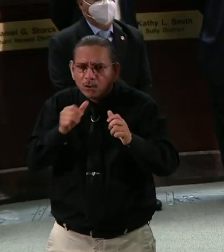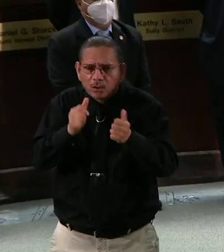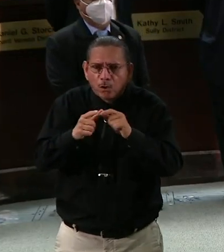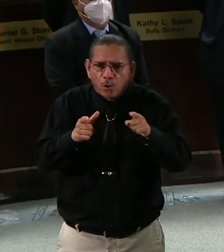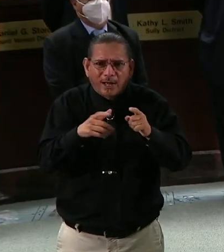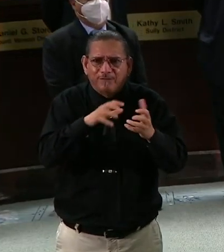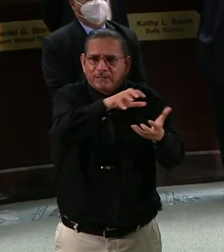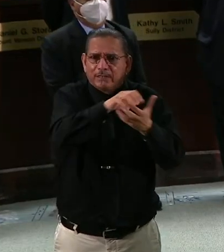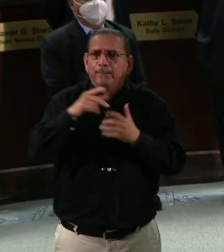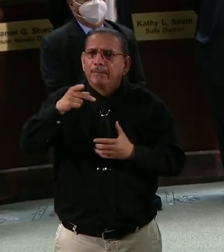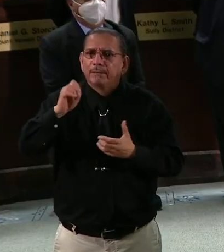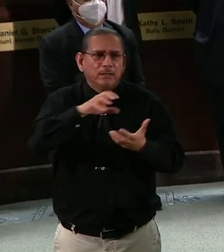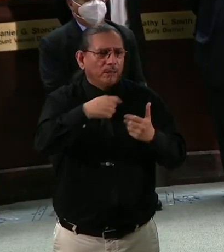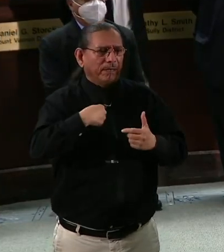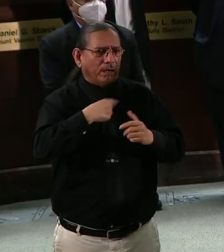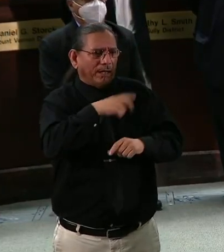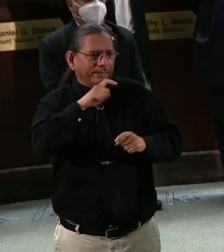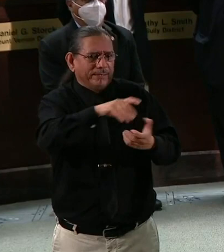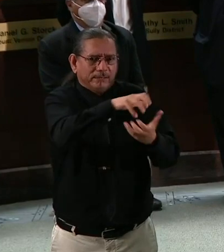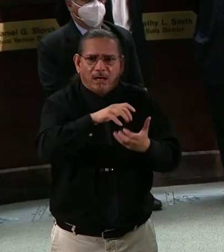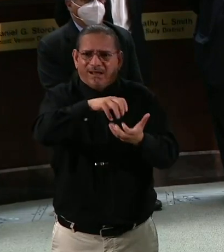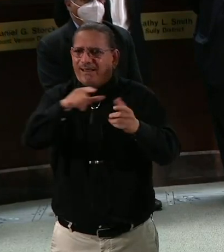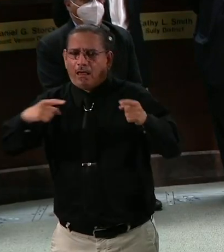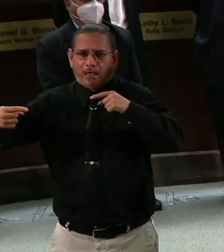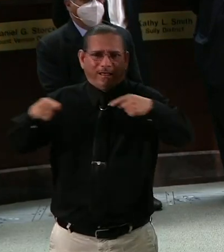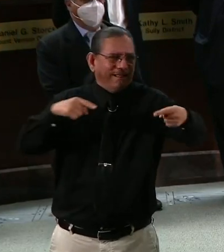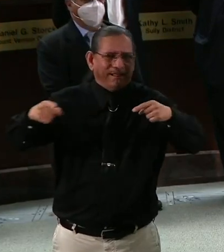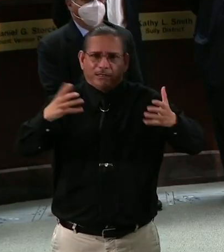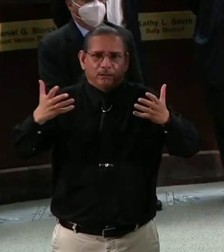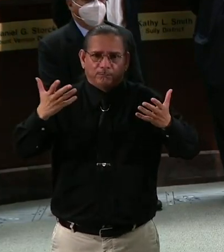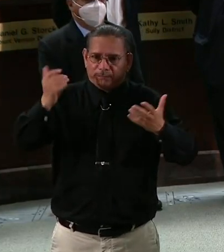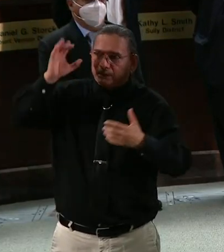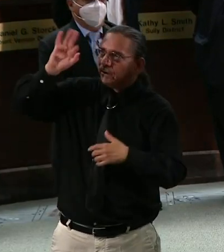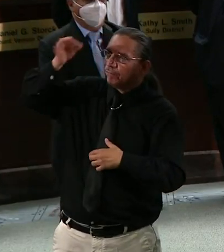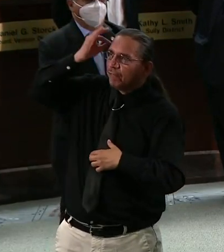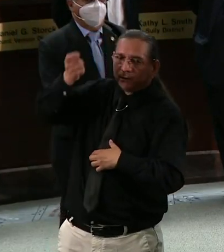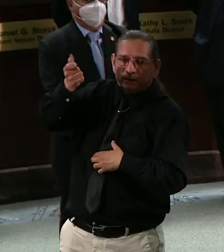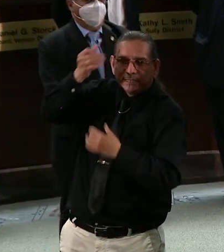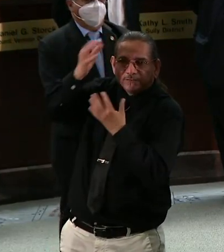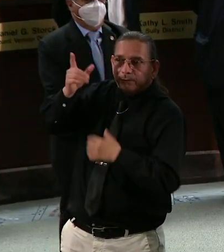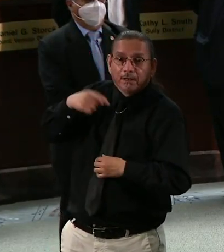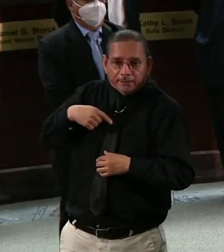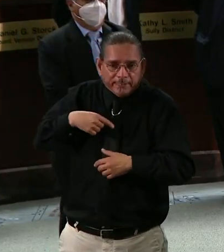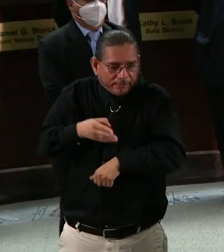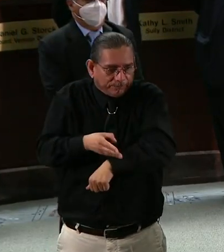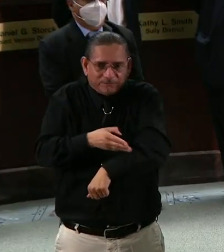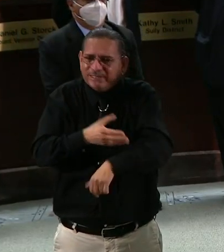WERE LITERALLY COMPETING- FOR THE SAME SUPPLY I HAVE. BE AND